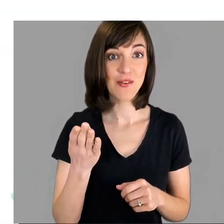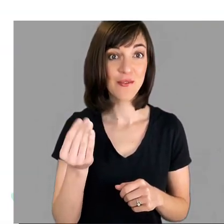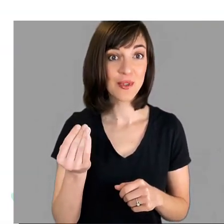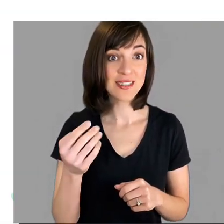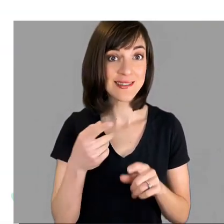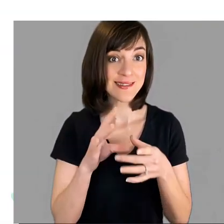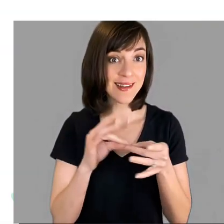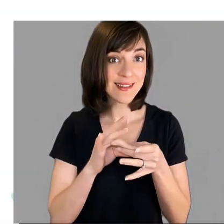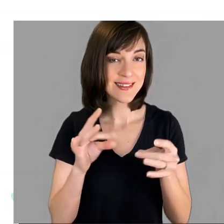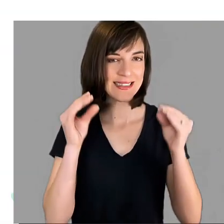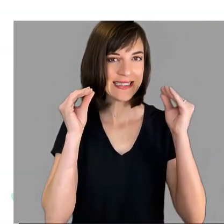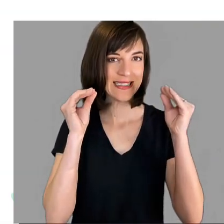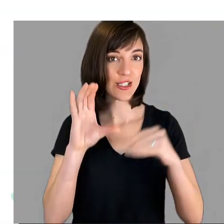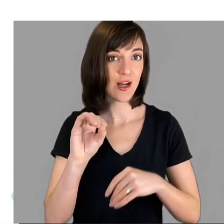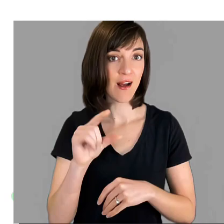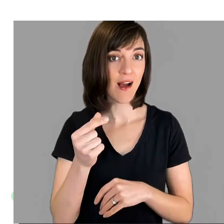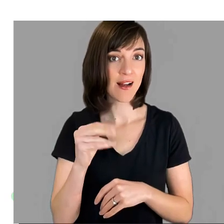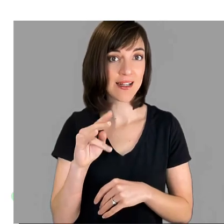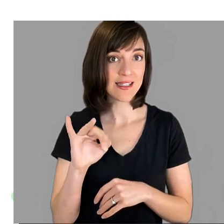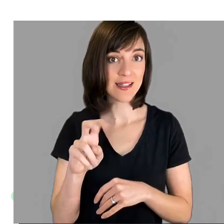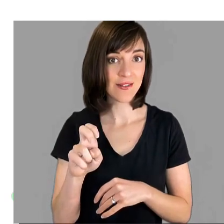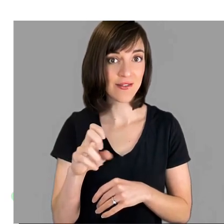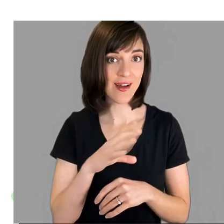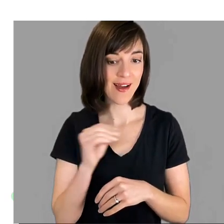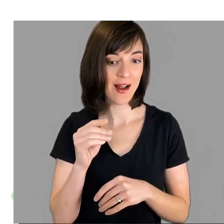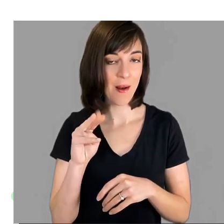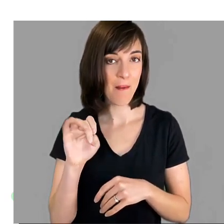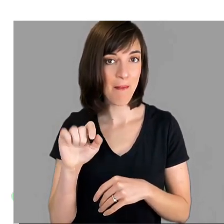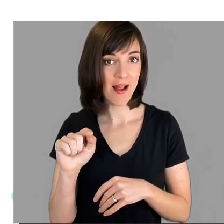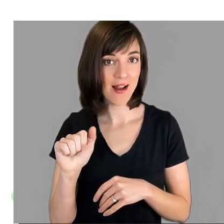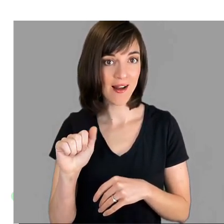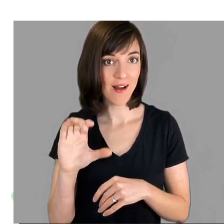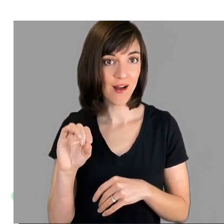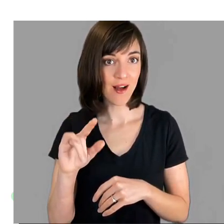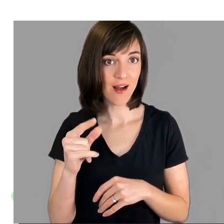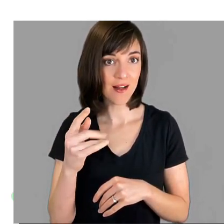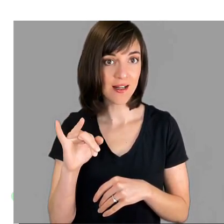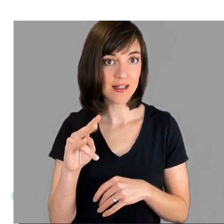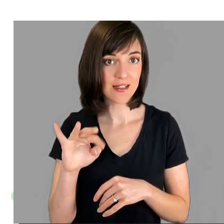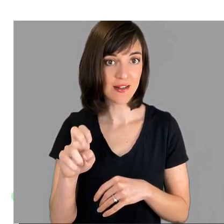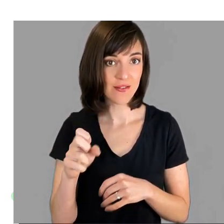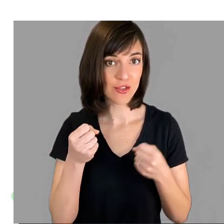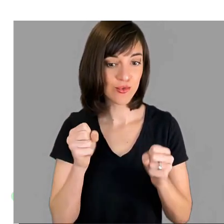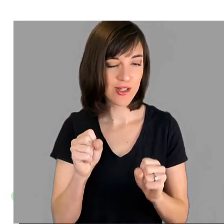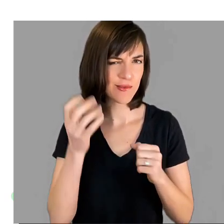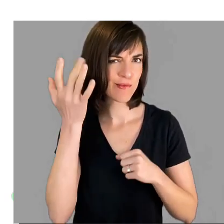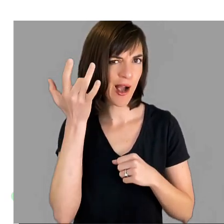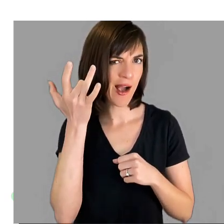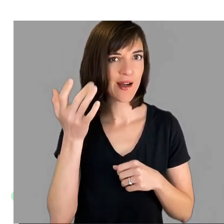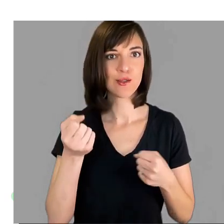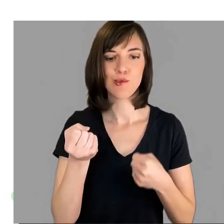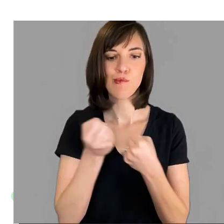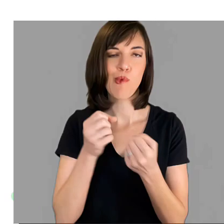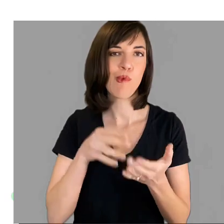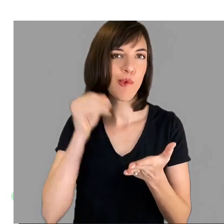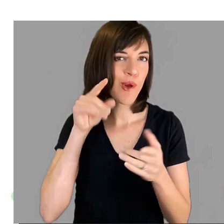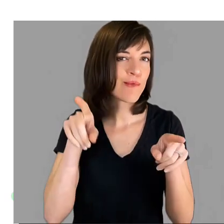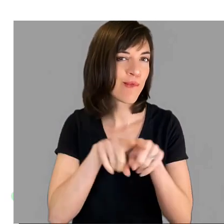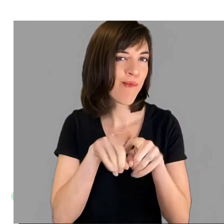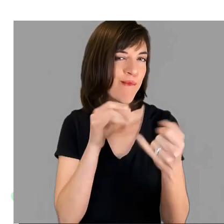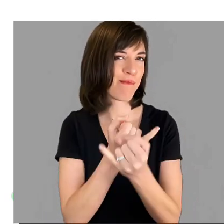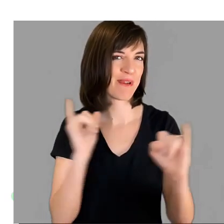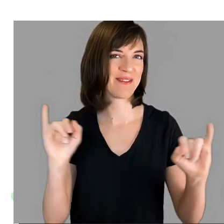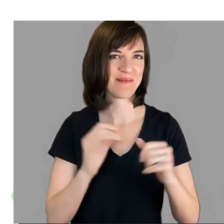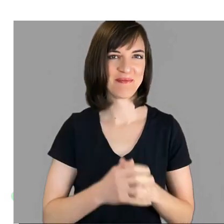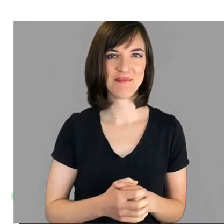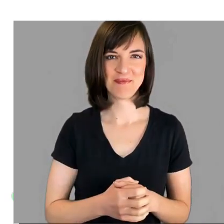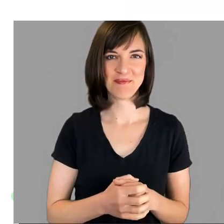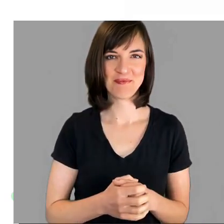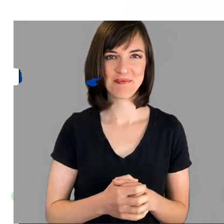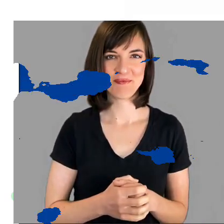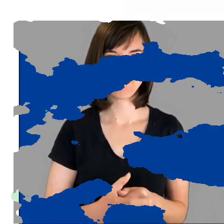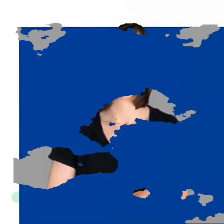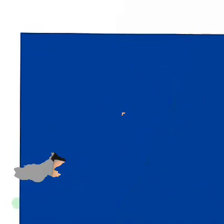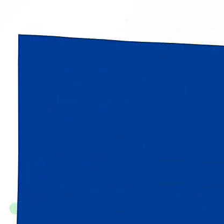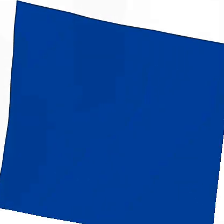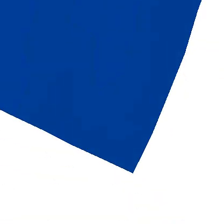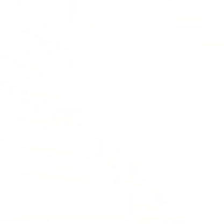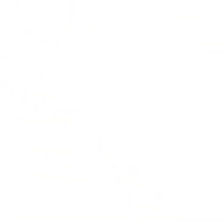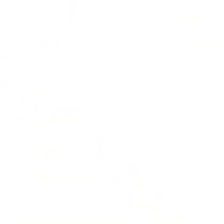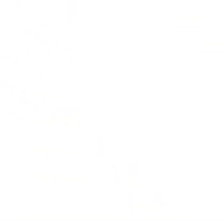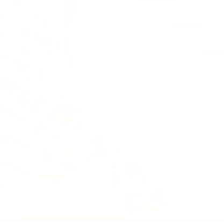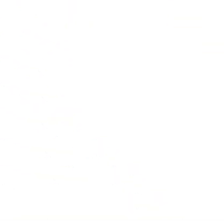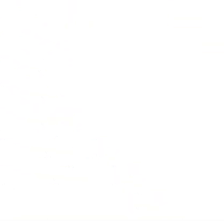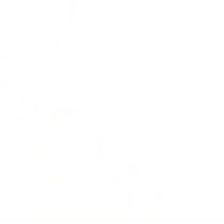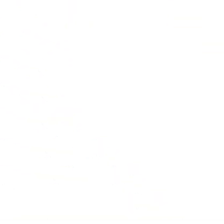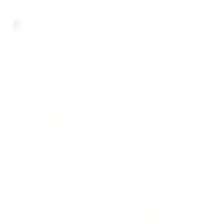HLP 14 states, teach cognitive and metacognitive strategies to support learning and independence.